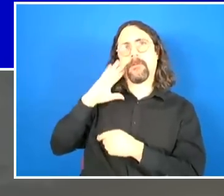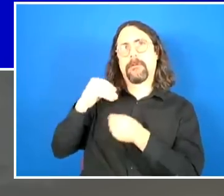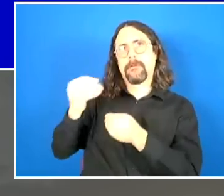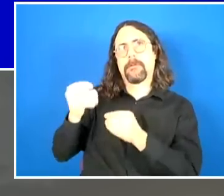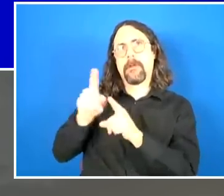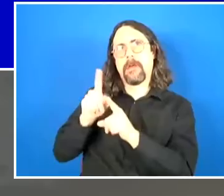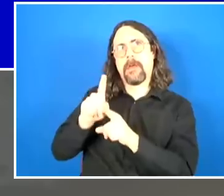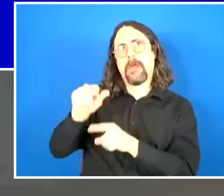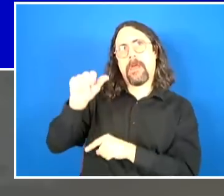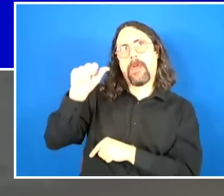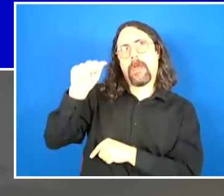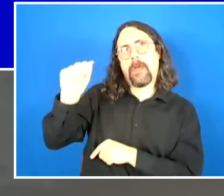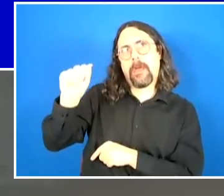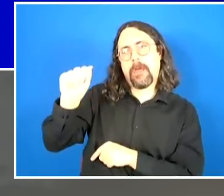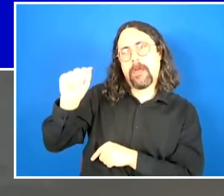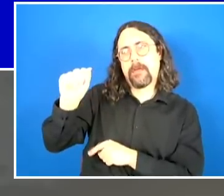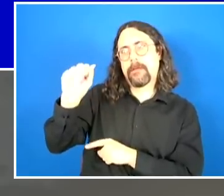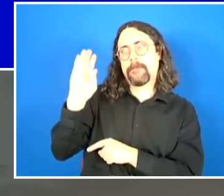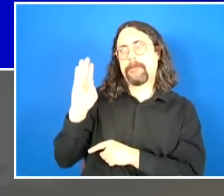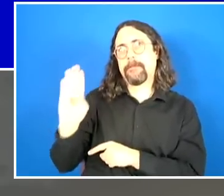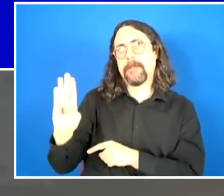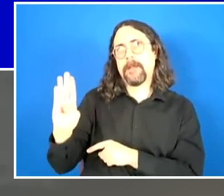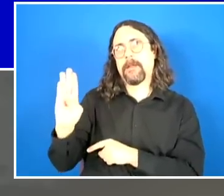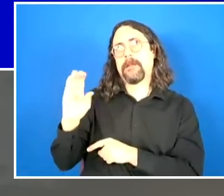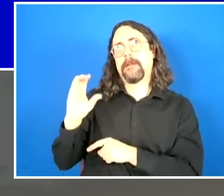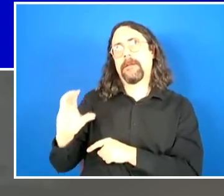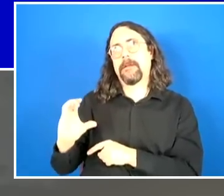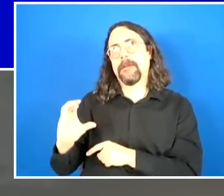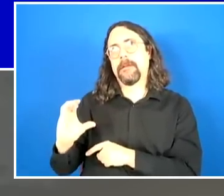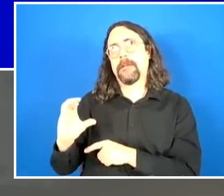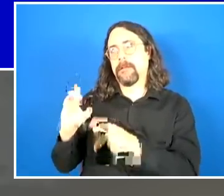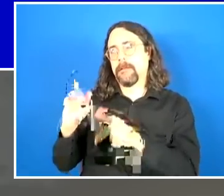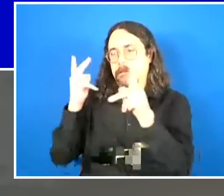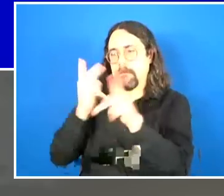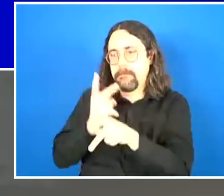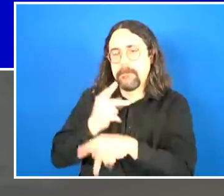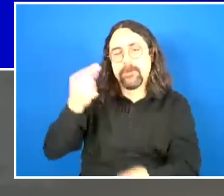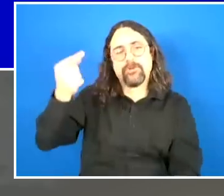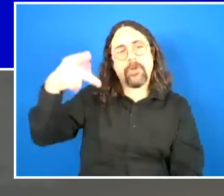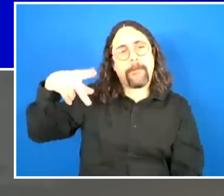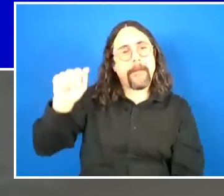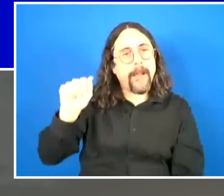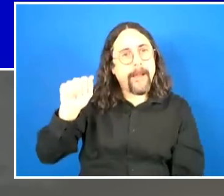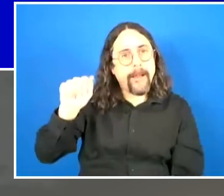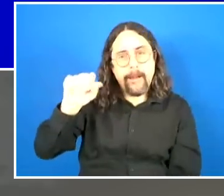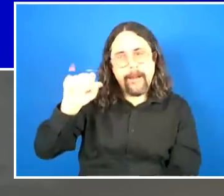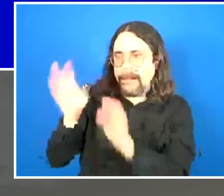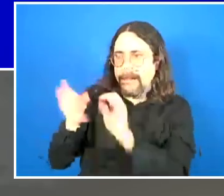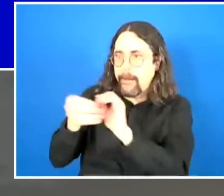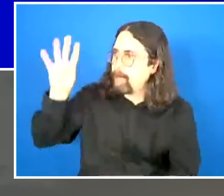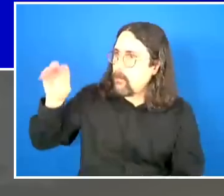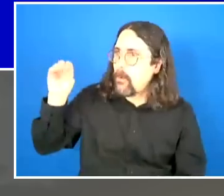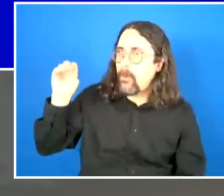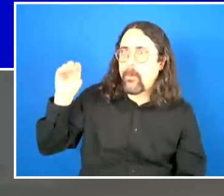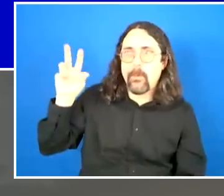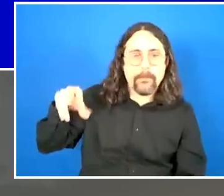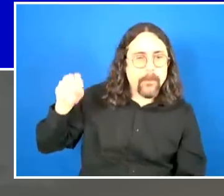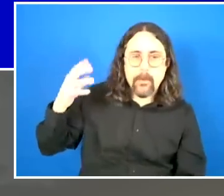STRUCTURES AND THAT WILL GO INTO THREI AGRDE POINT AVERAGE AND THAT WOULD OBVIOUSLY HAVE A LOT TO SAY ABOUT THEIR FUTURE INCLUDING